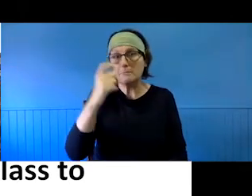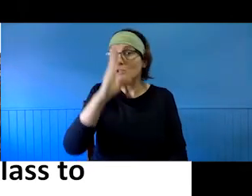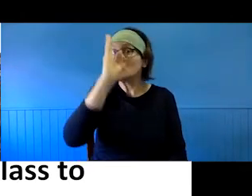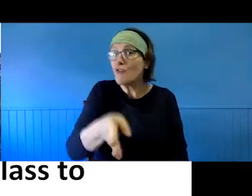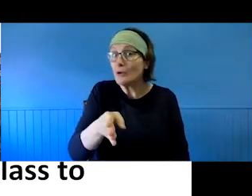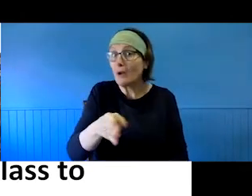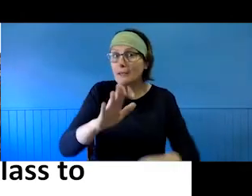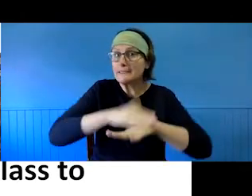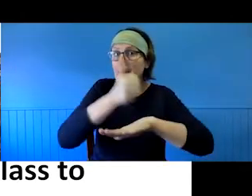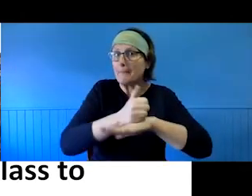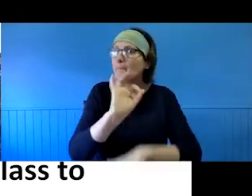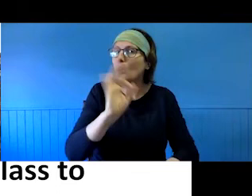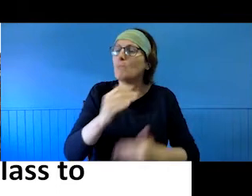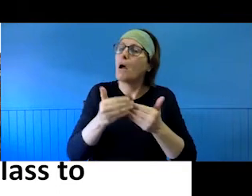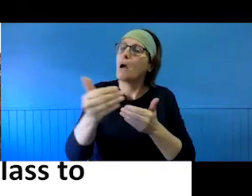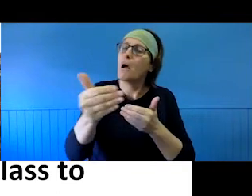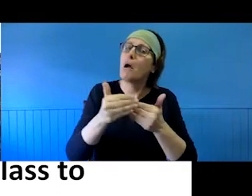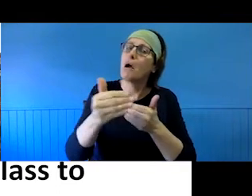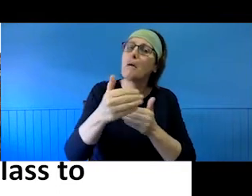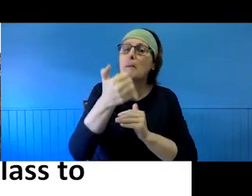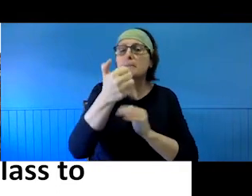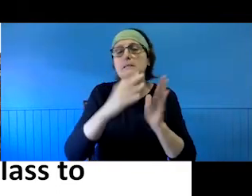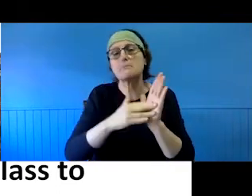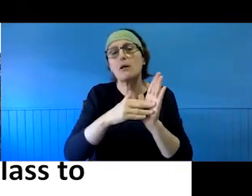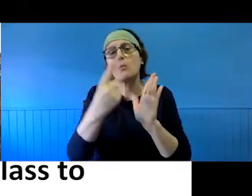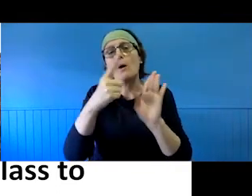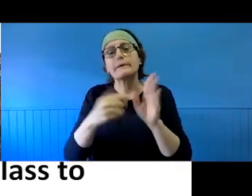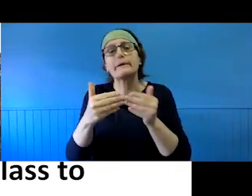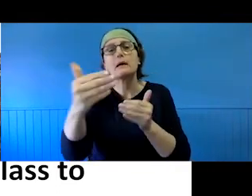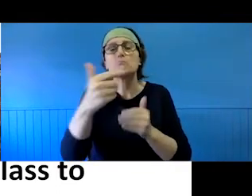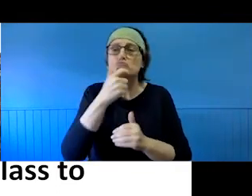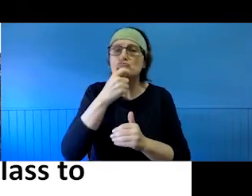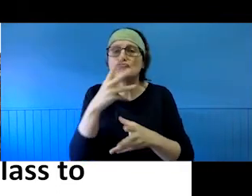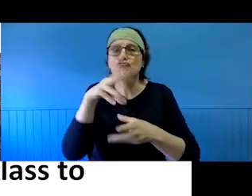the road, in the next six months to a year, that you can implement. With